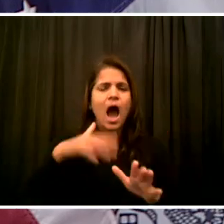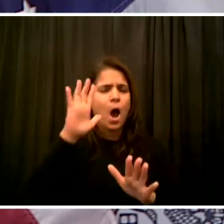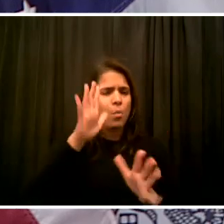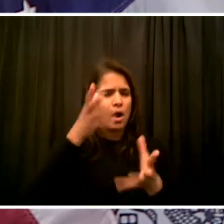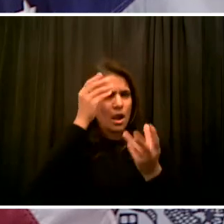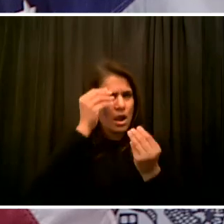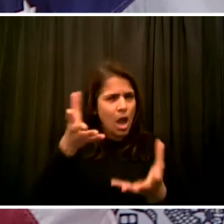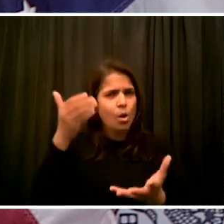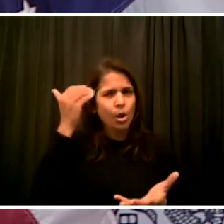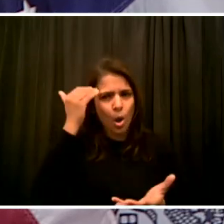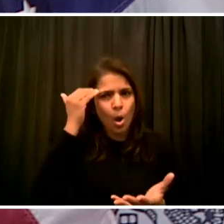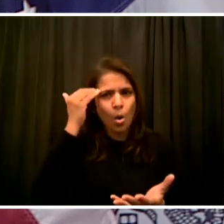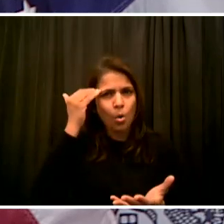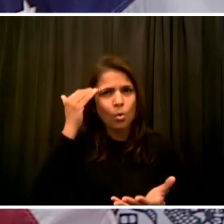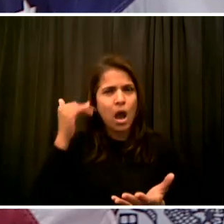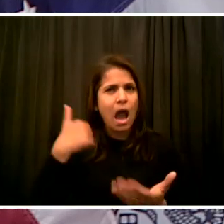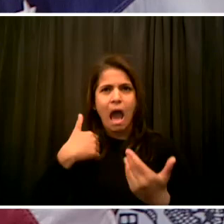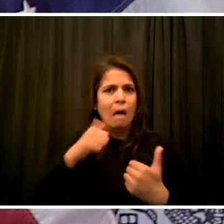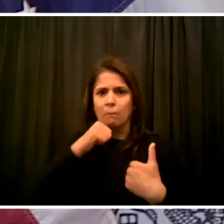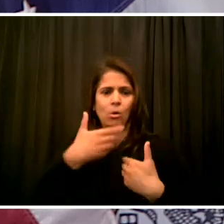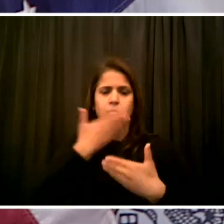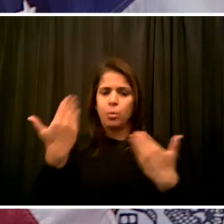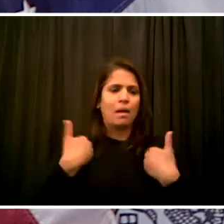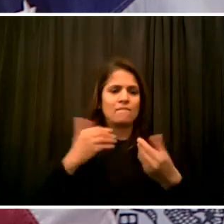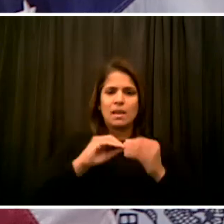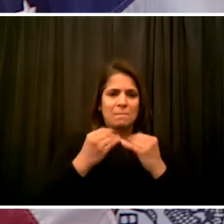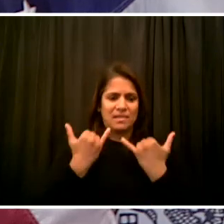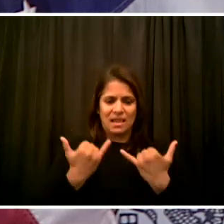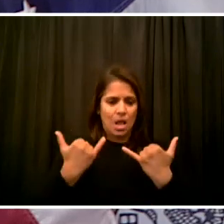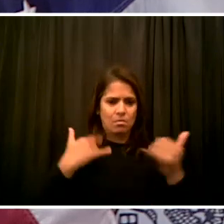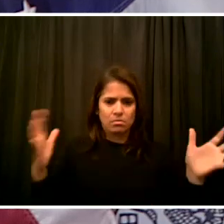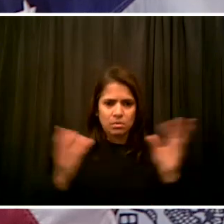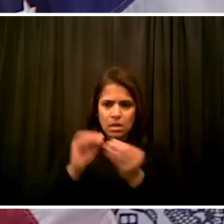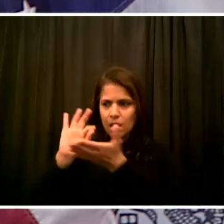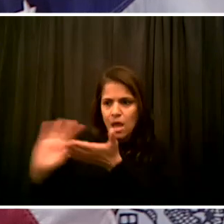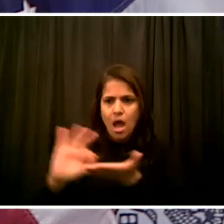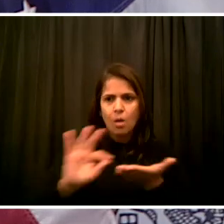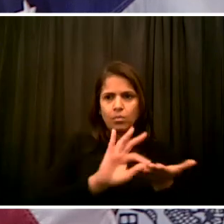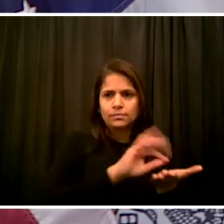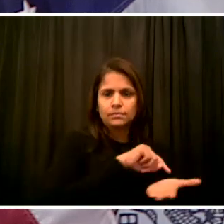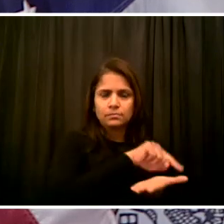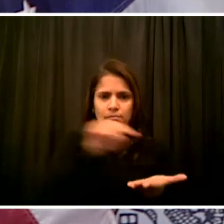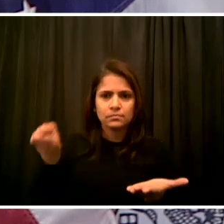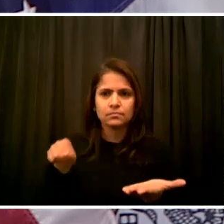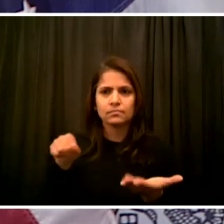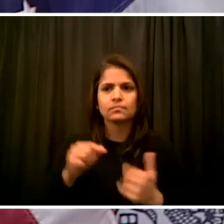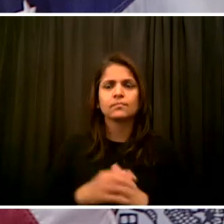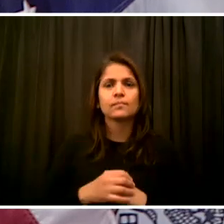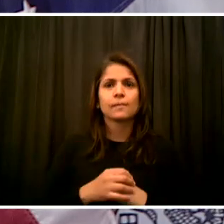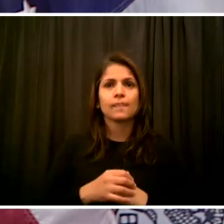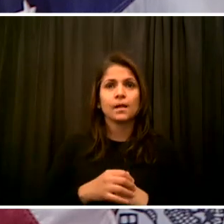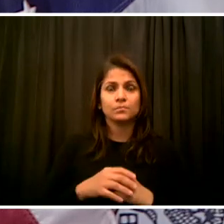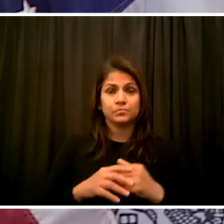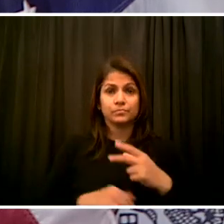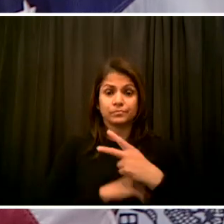RESOLVE IT. ON THE QUESTION OF THE POLICE DEPARTMENT'S SOCIAL DISTANCING, BEFORE TURNING TO THE COMMISSNIOER,